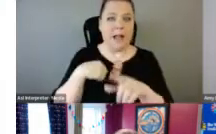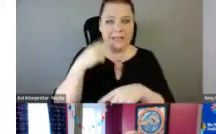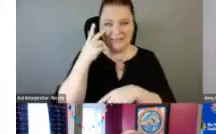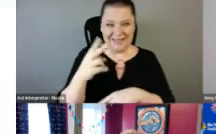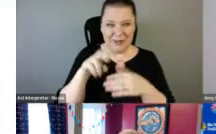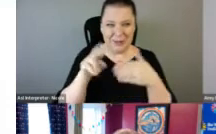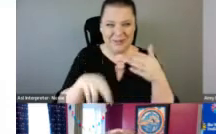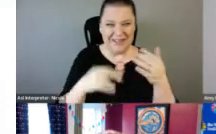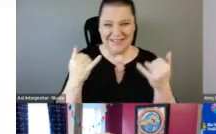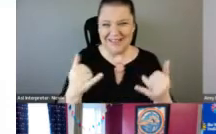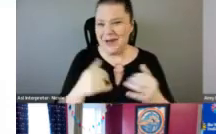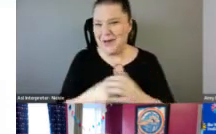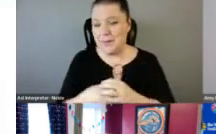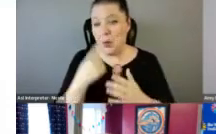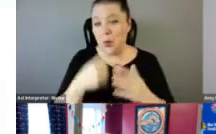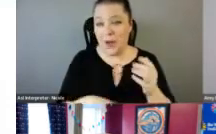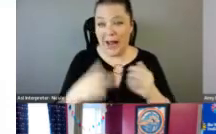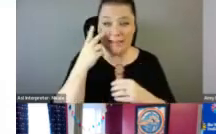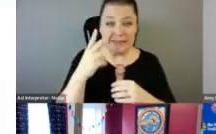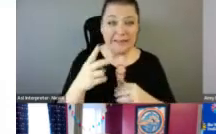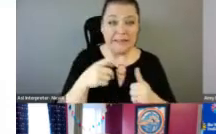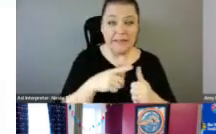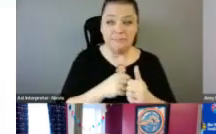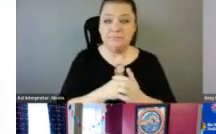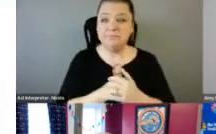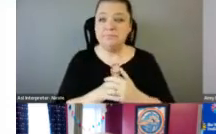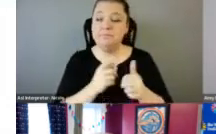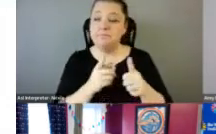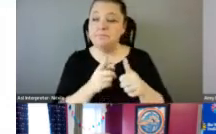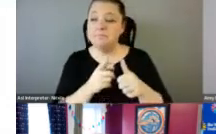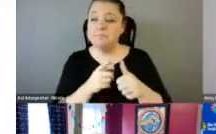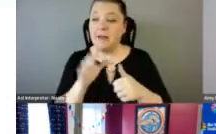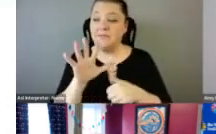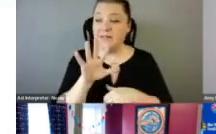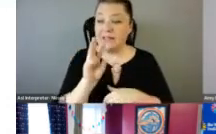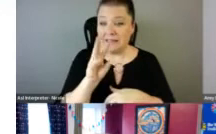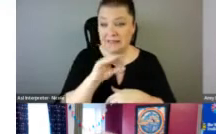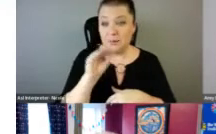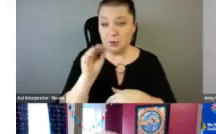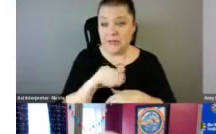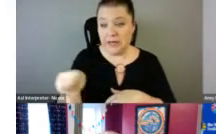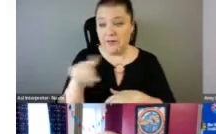that what I'm seeing is that we have 56% of you who responded,